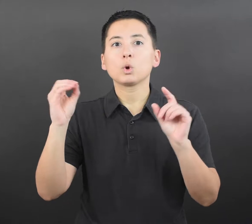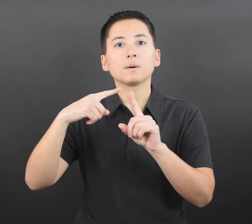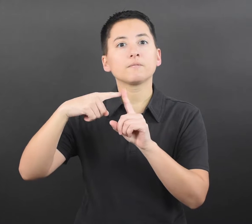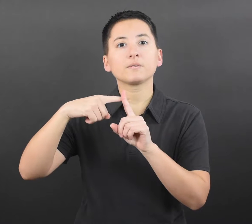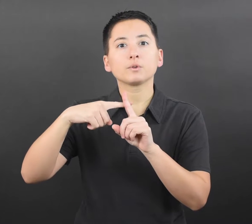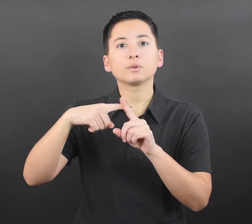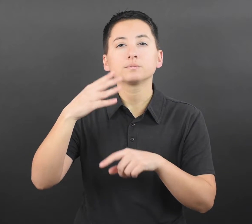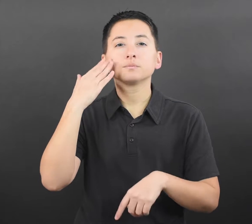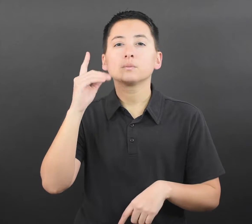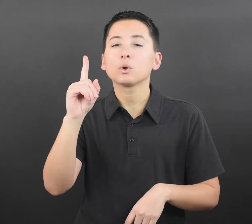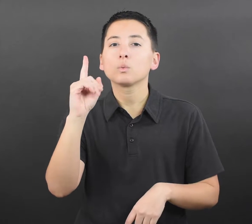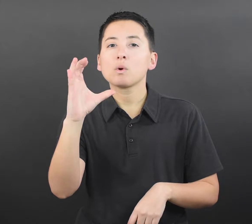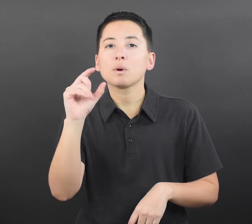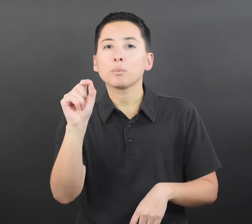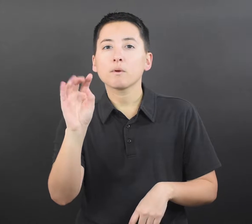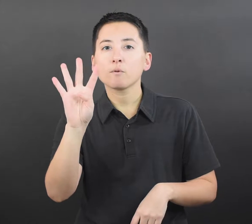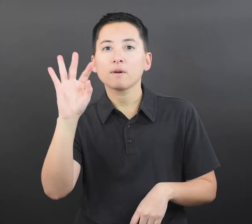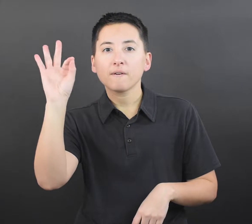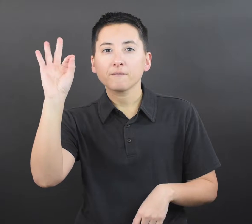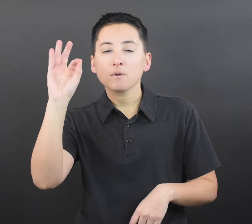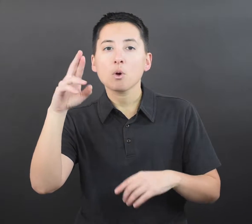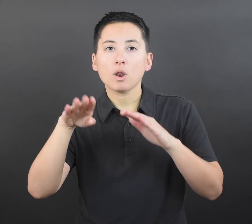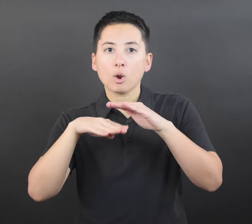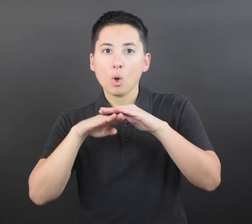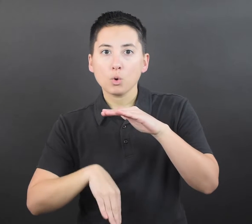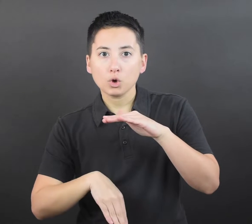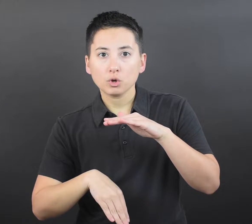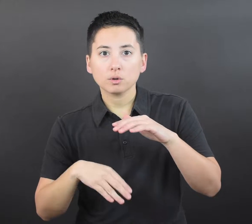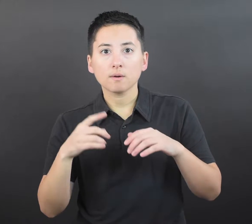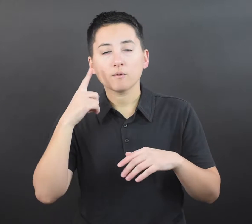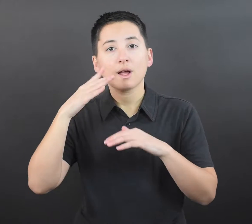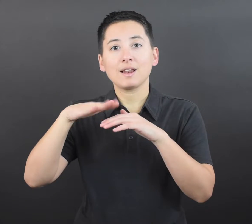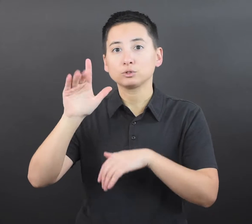Day zero is the day symptoms started or the day they got tested.